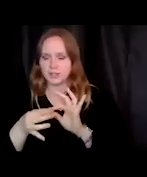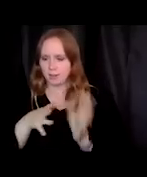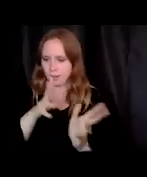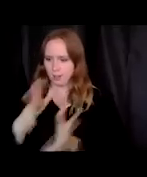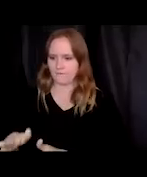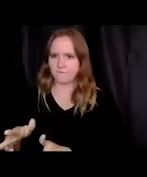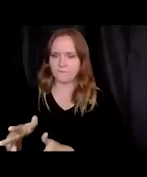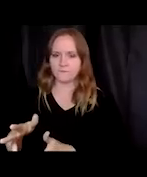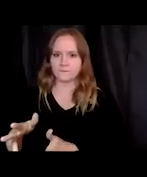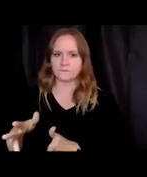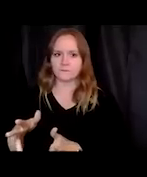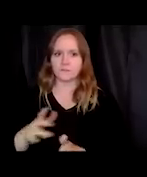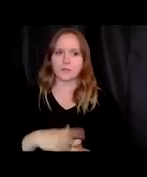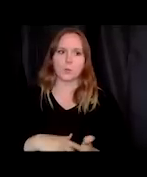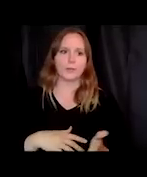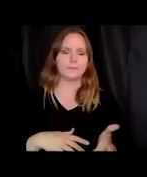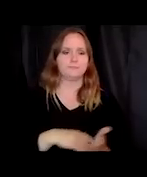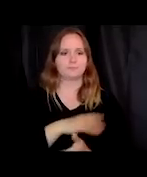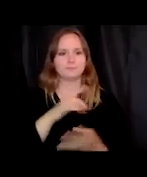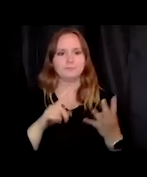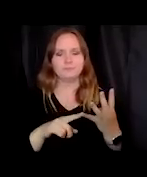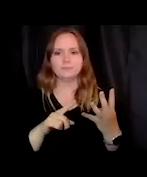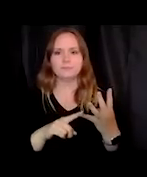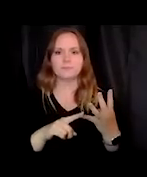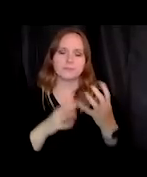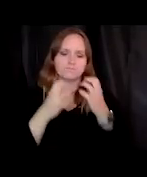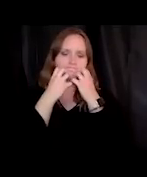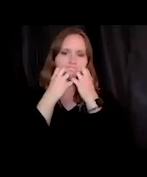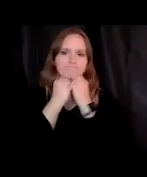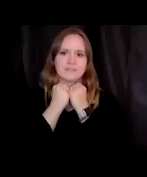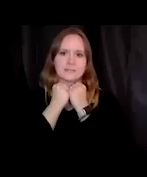Sentimental value which can actually translate